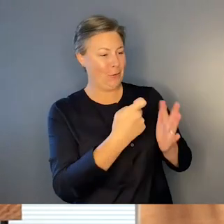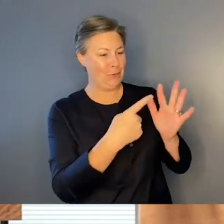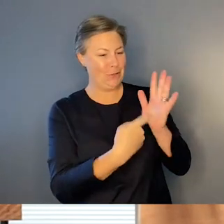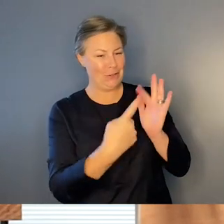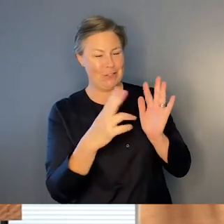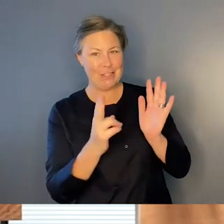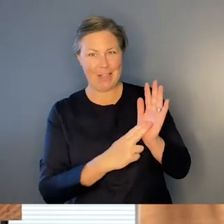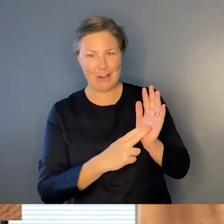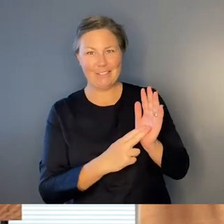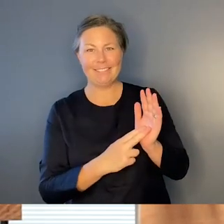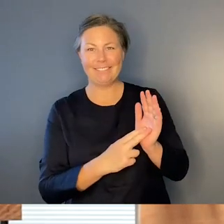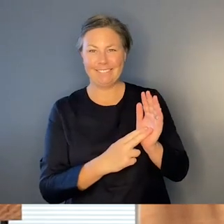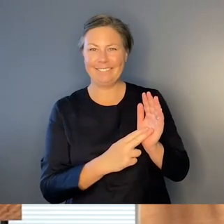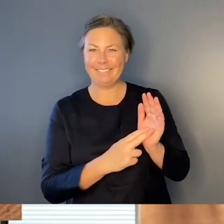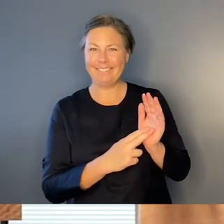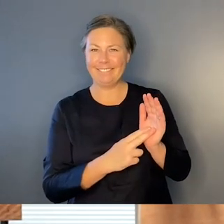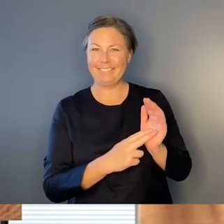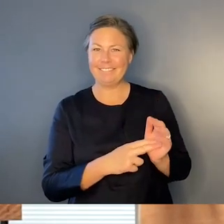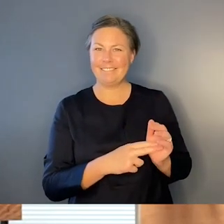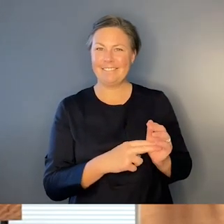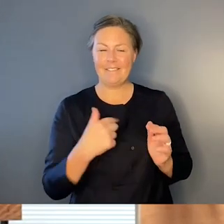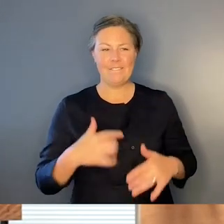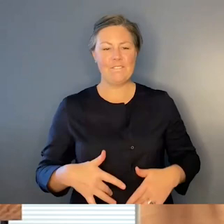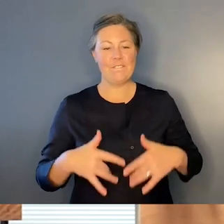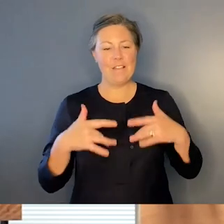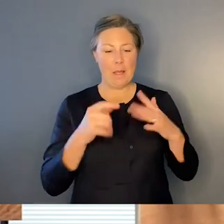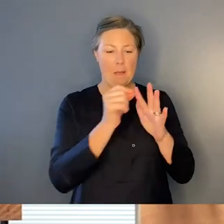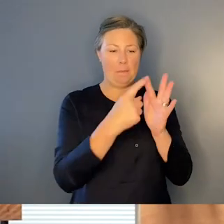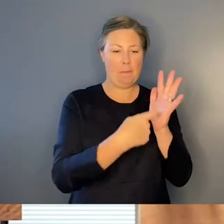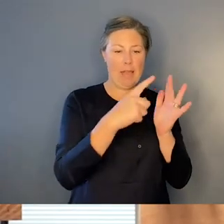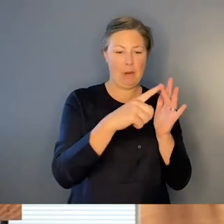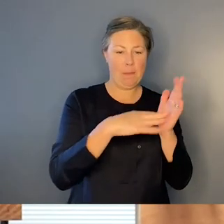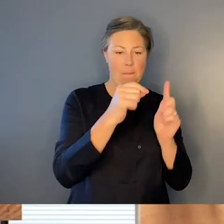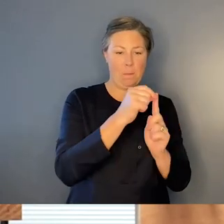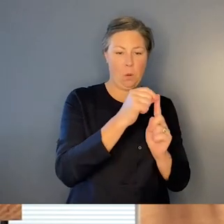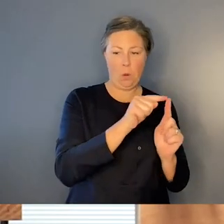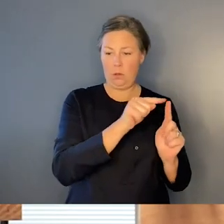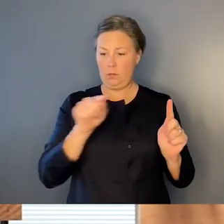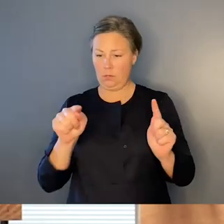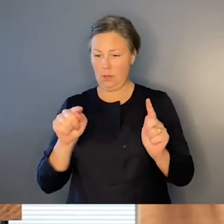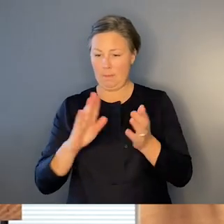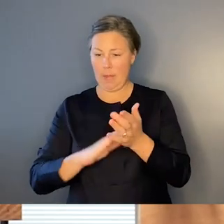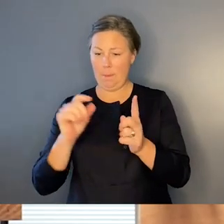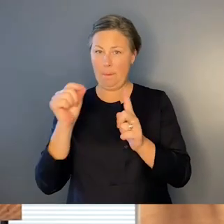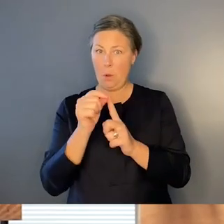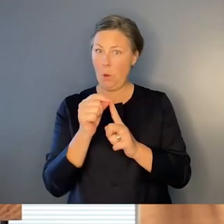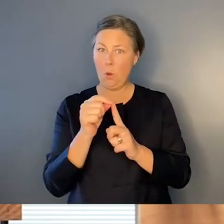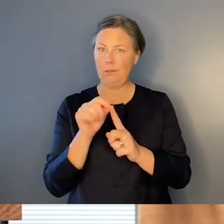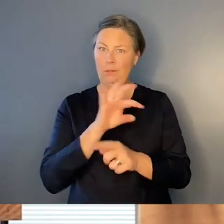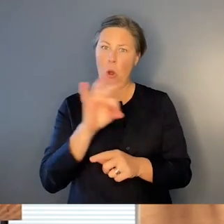I think that we both feel and confirm that the transition through perimenopause and menopause is sometimes a bumpy road,